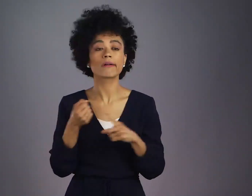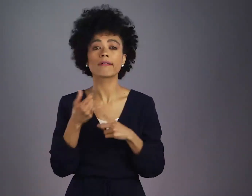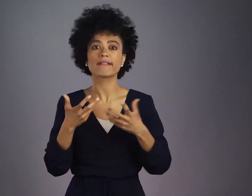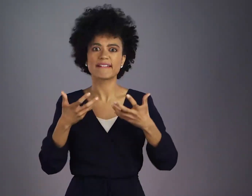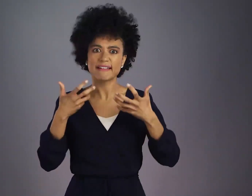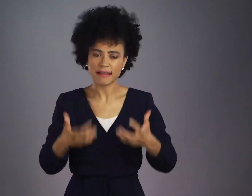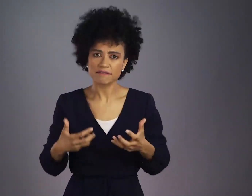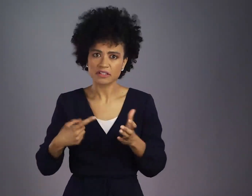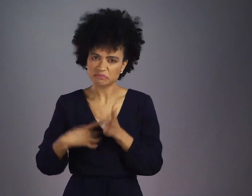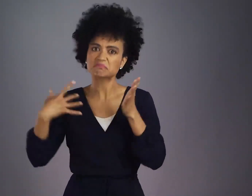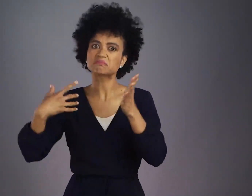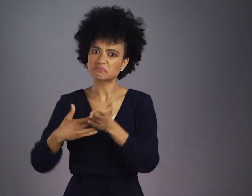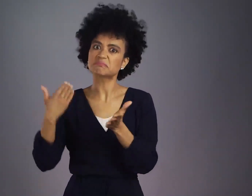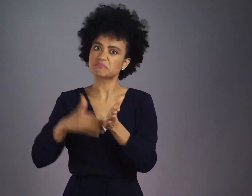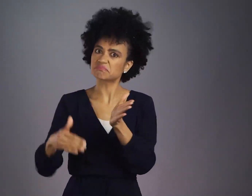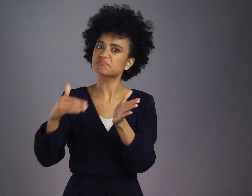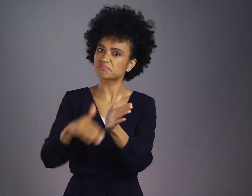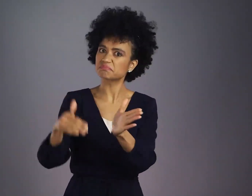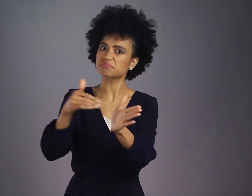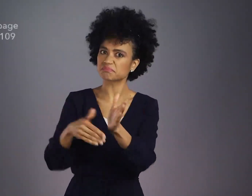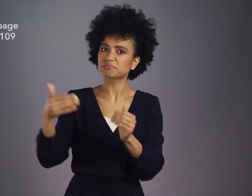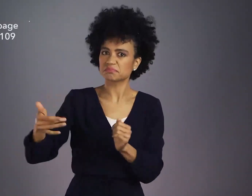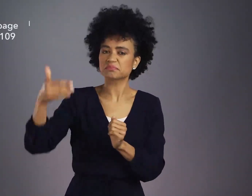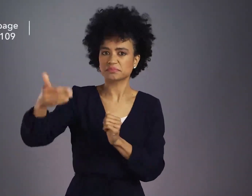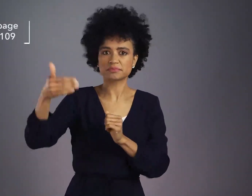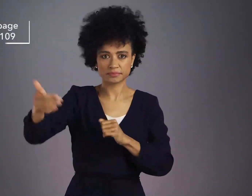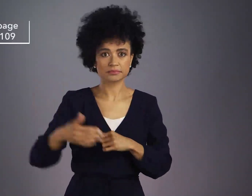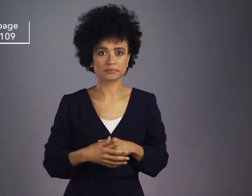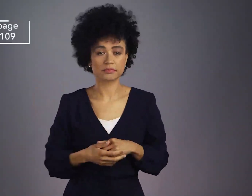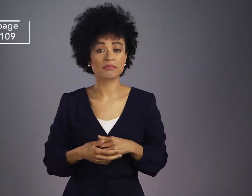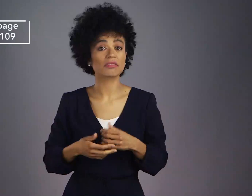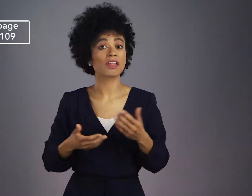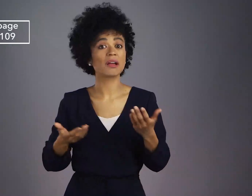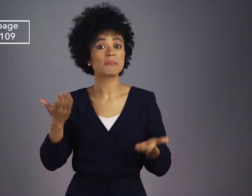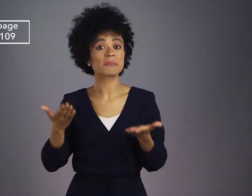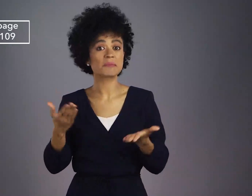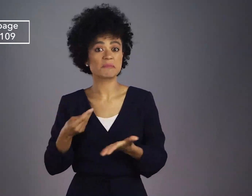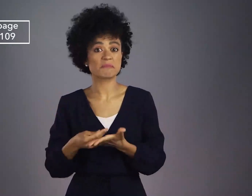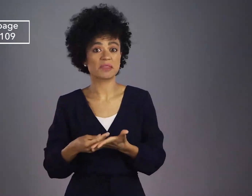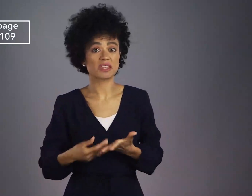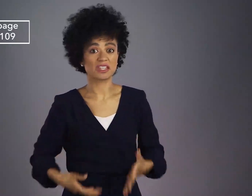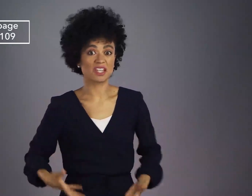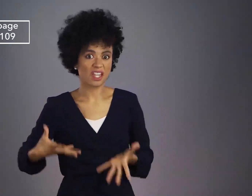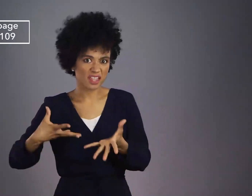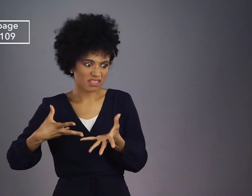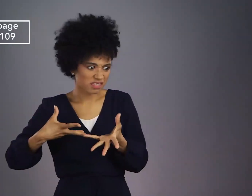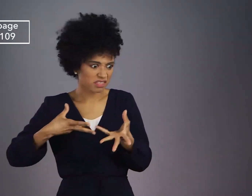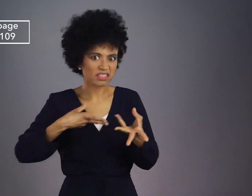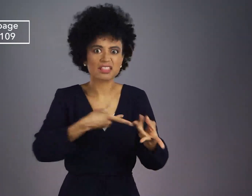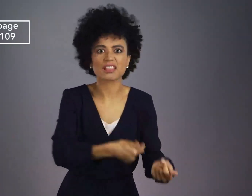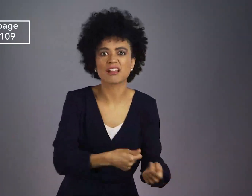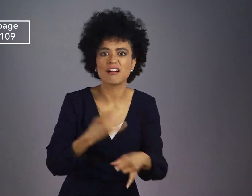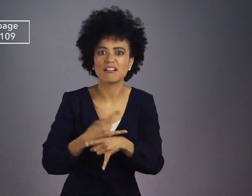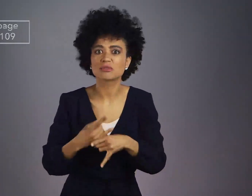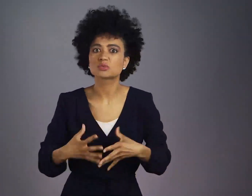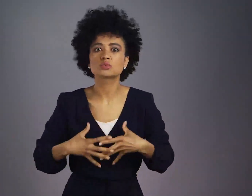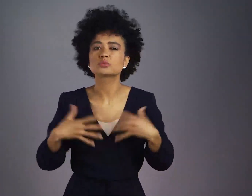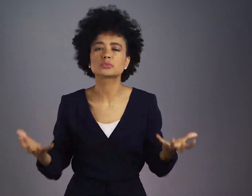His drinking may be constant or it may be heavy only on certain occasions. Perhaps he spends too much money for liquor.